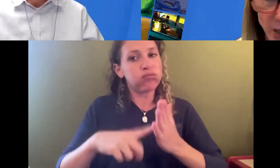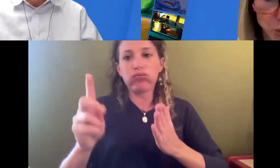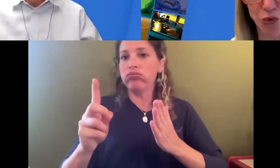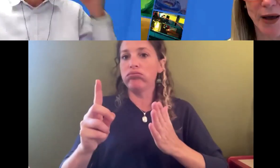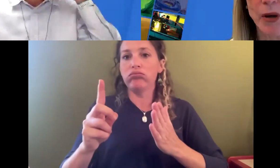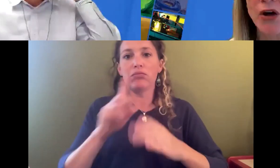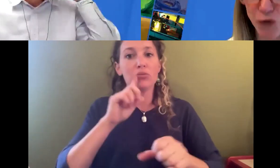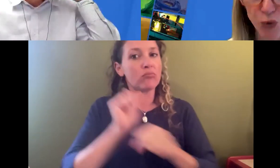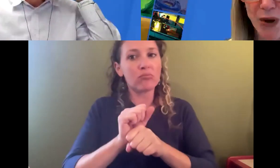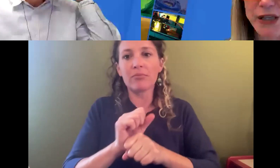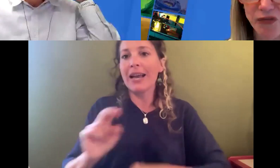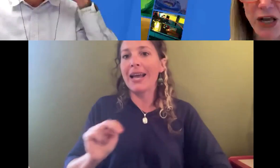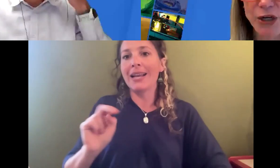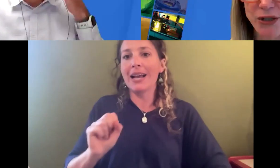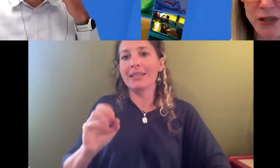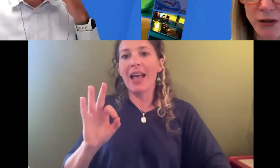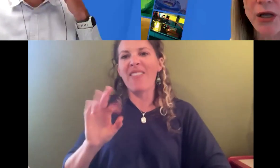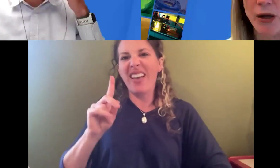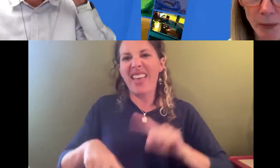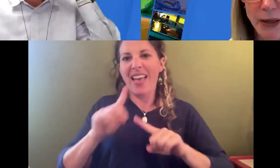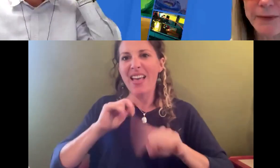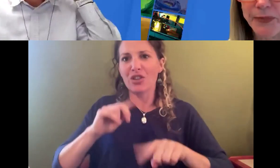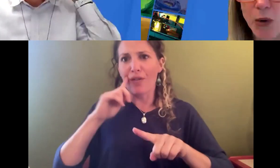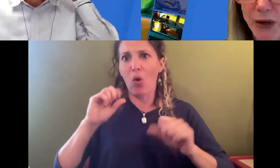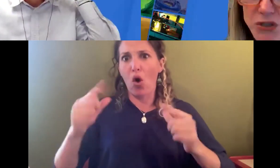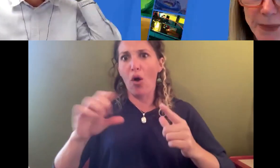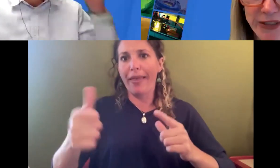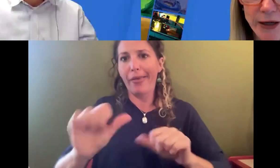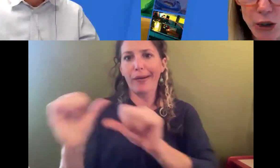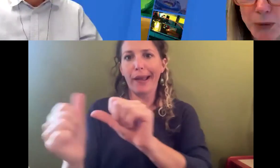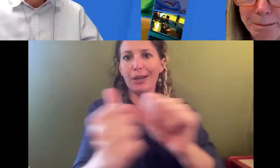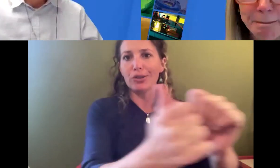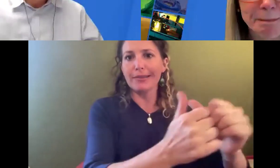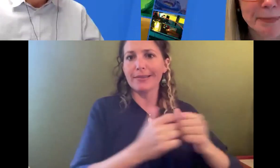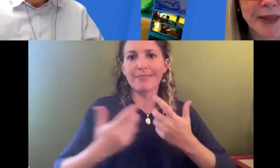answer them for the rest of the agencies. But I wanted to make that clear.